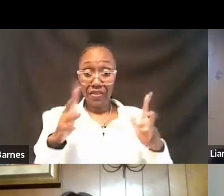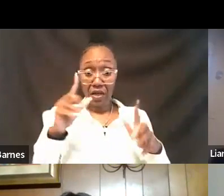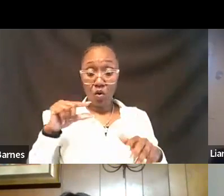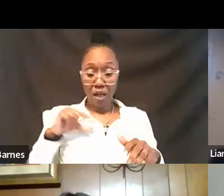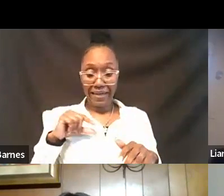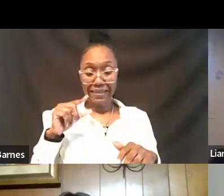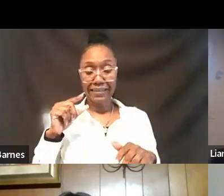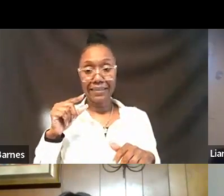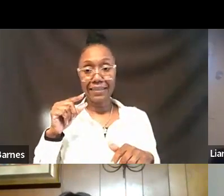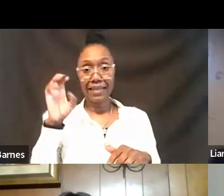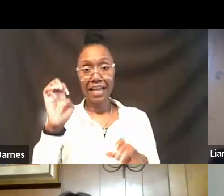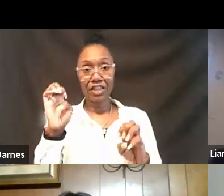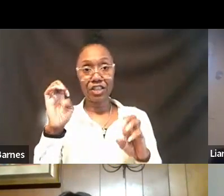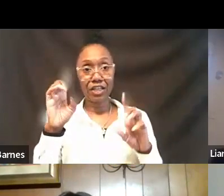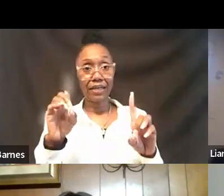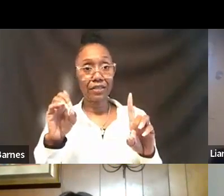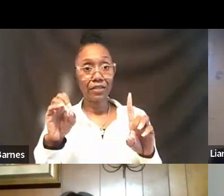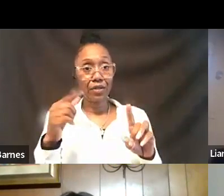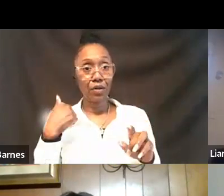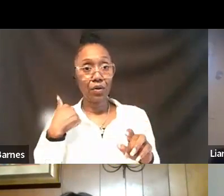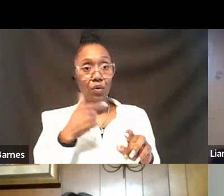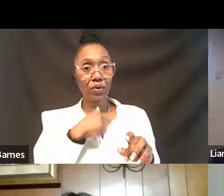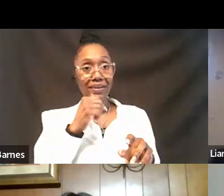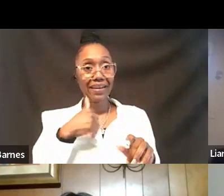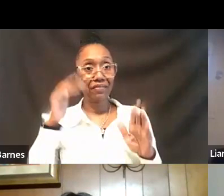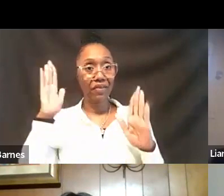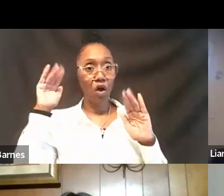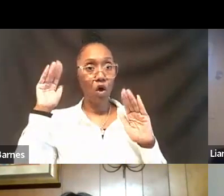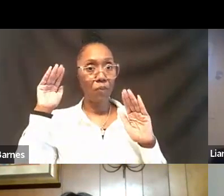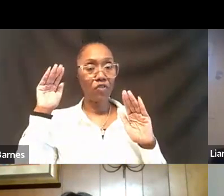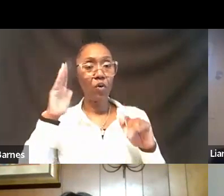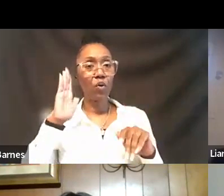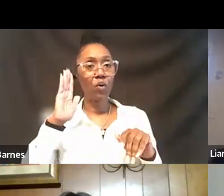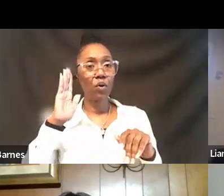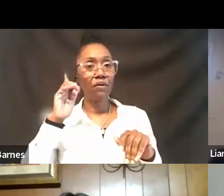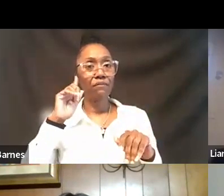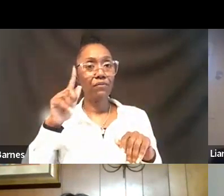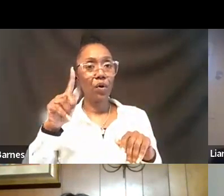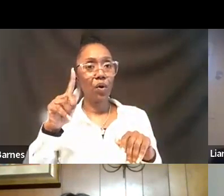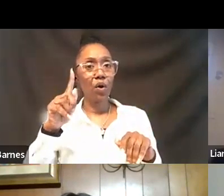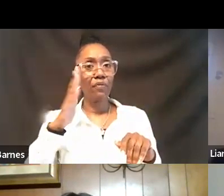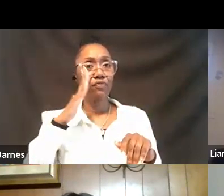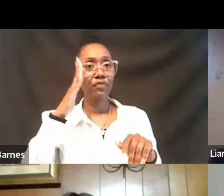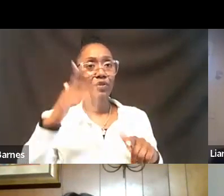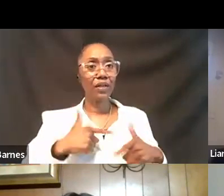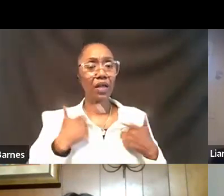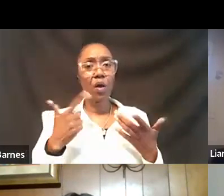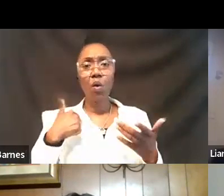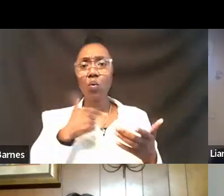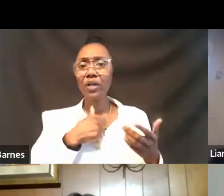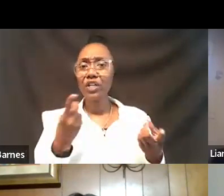Not a hope for again for life. What do you think? We can do to navigate the education system.